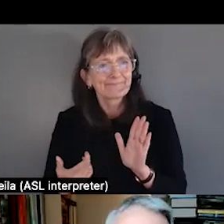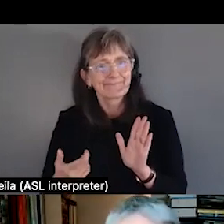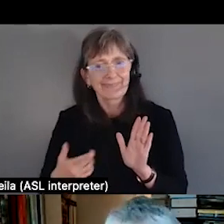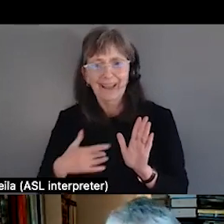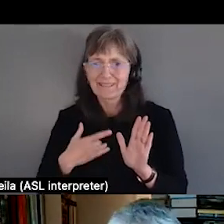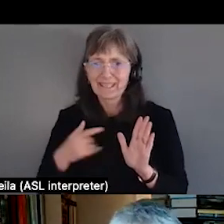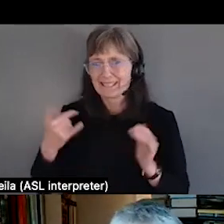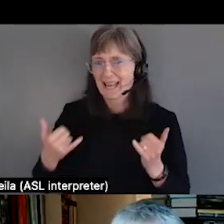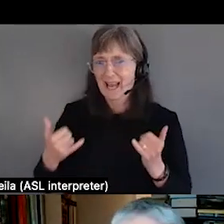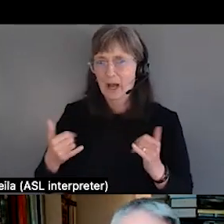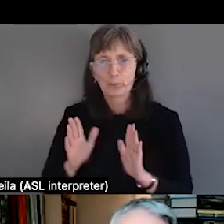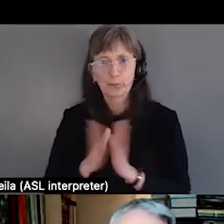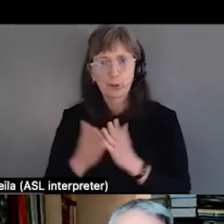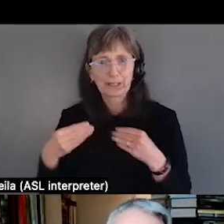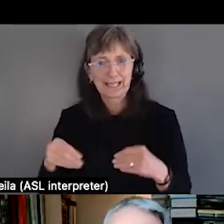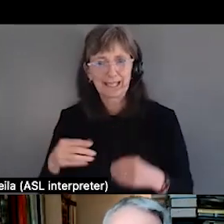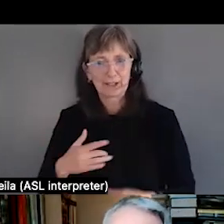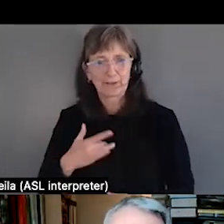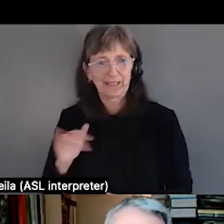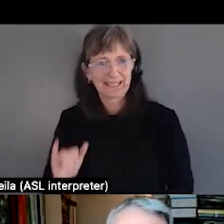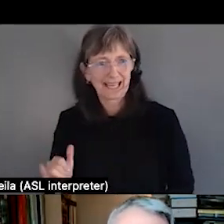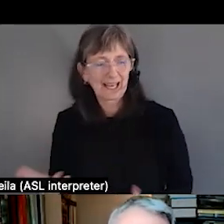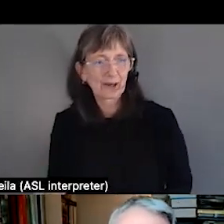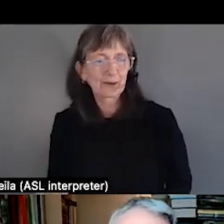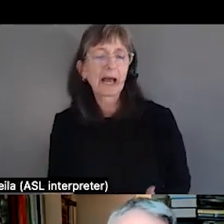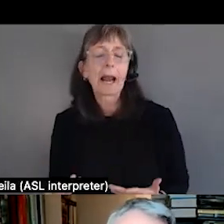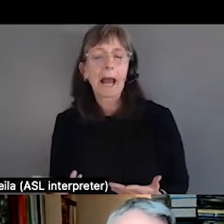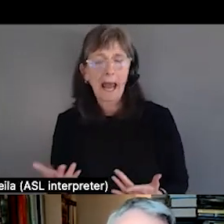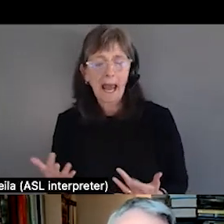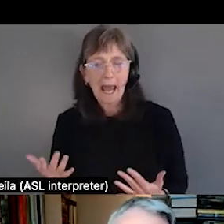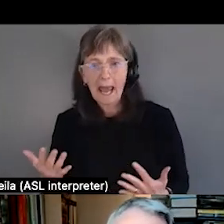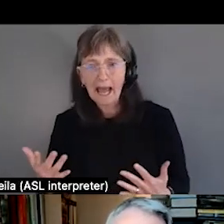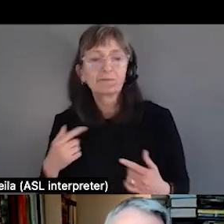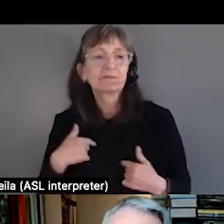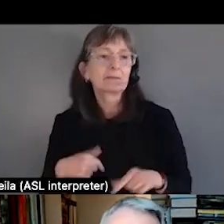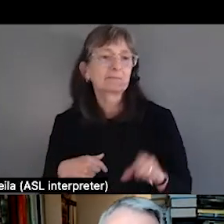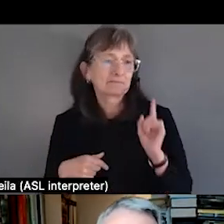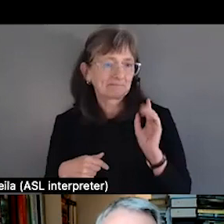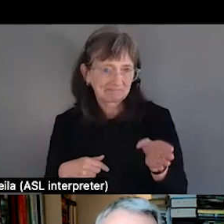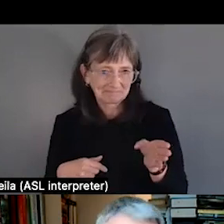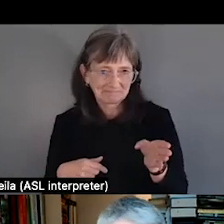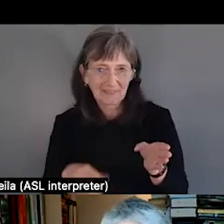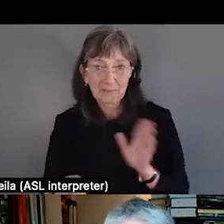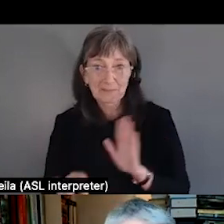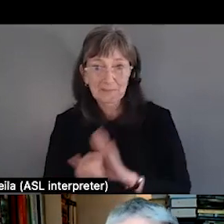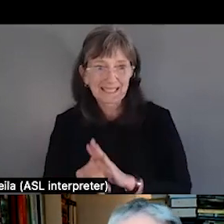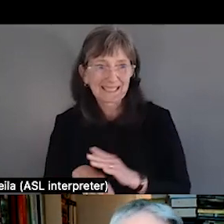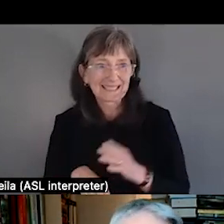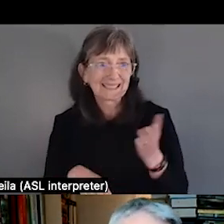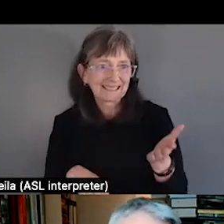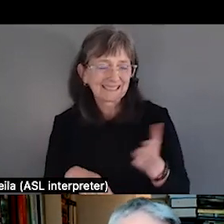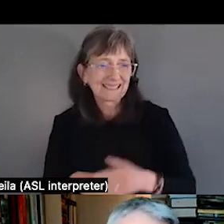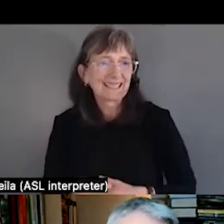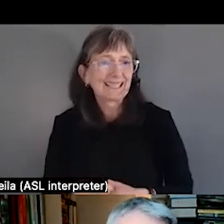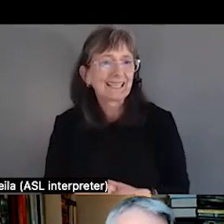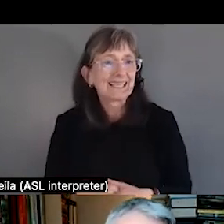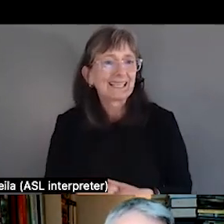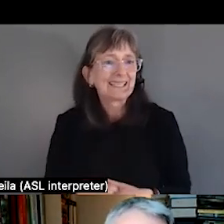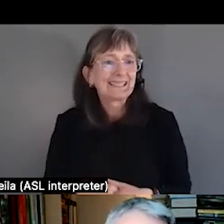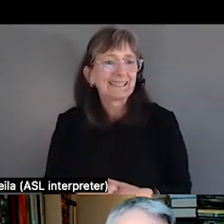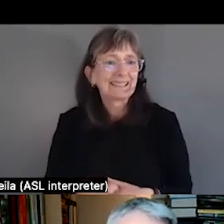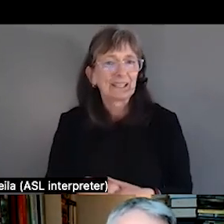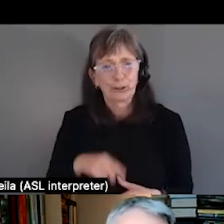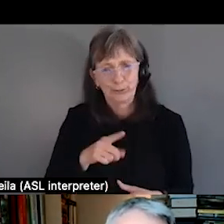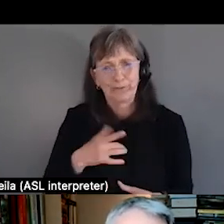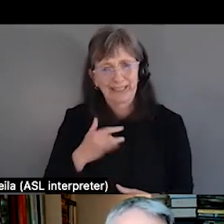and Buster Keaton ended up taking that role. I think very much this and everything we are